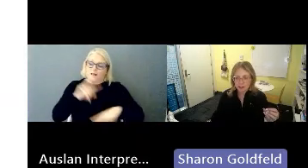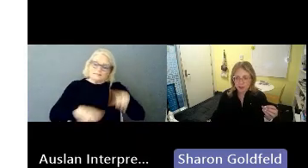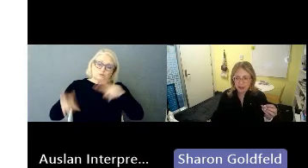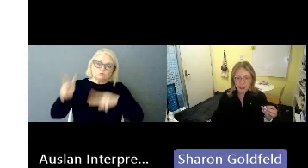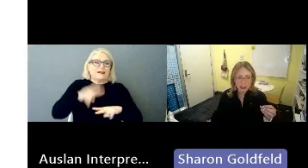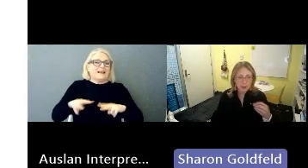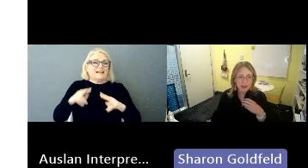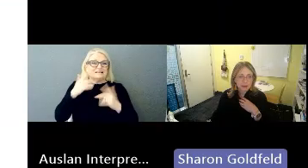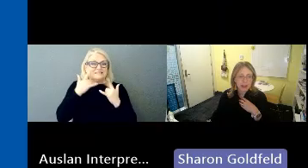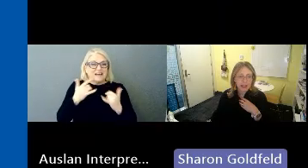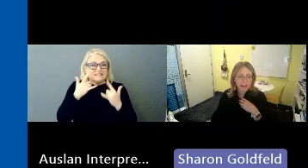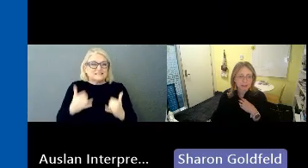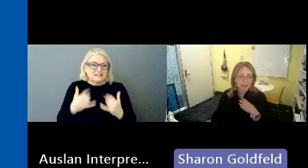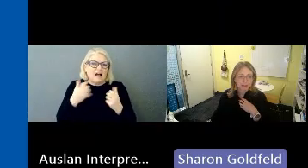at the 70 to 80% mark.